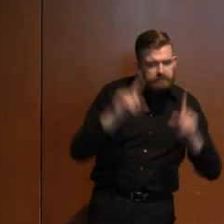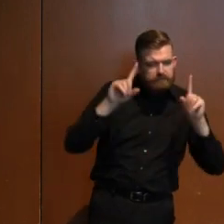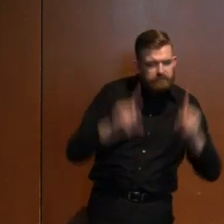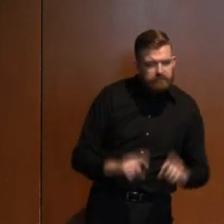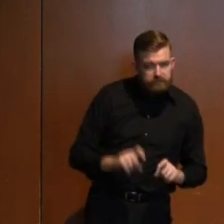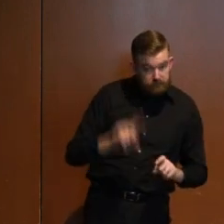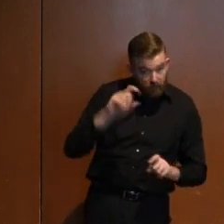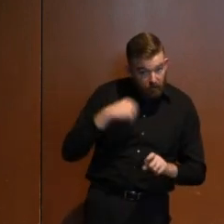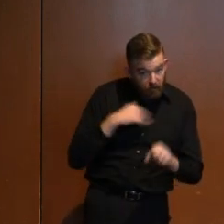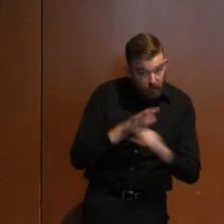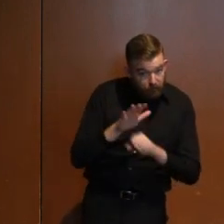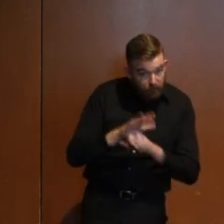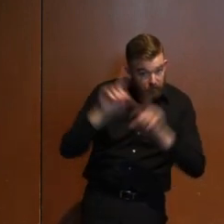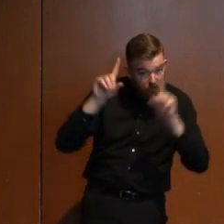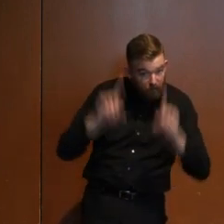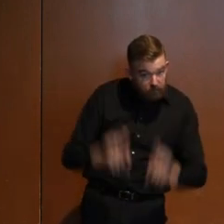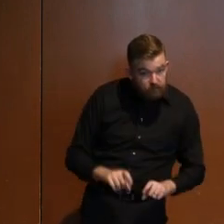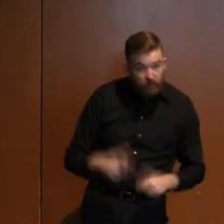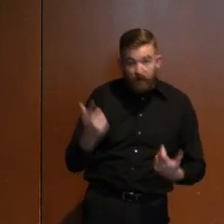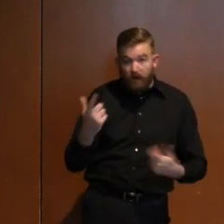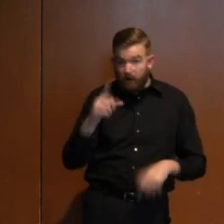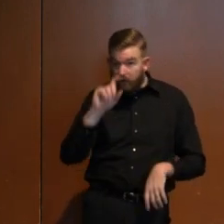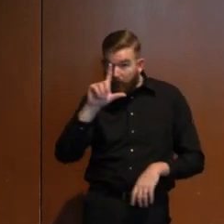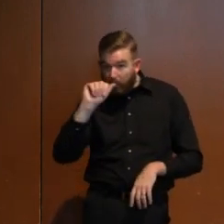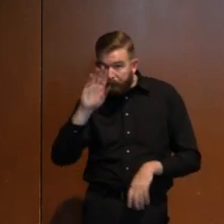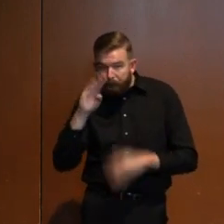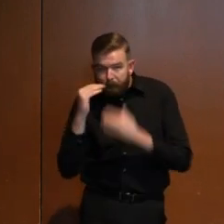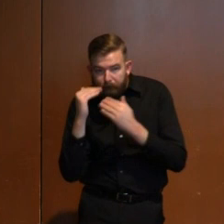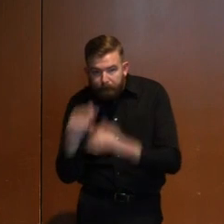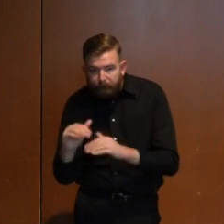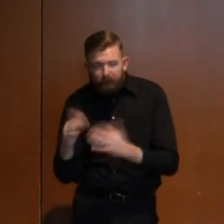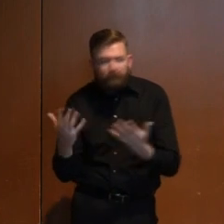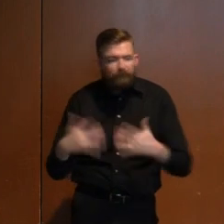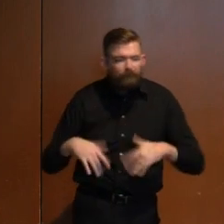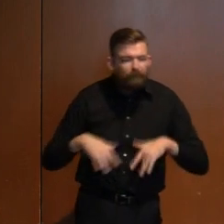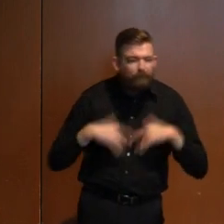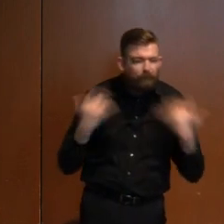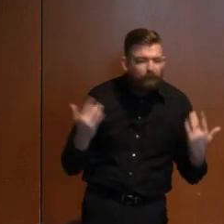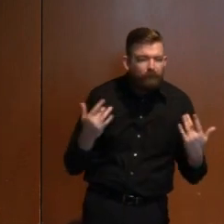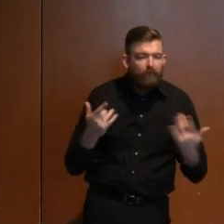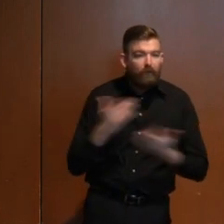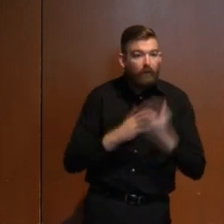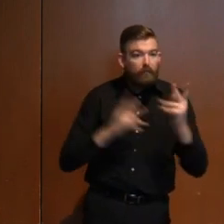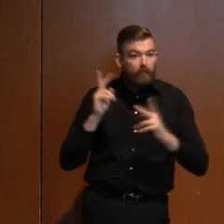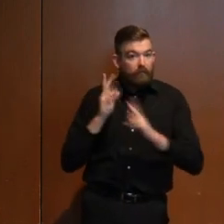IS THAT BECAUSE OF LACK OF TEST KITS OR IS IT BECAUSE OF TESTING BEING LIMITED AT STATE LABS?